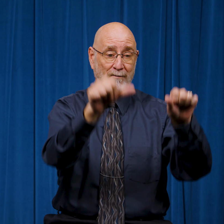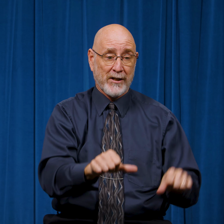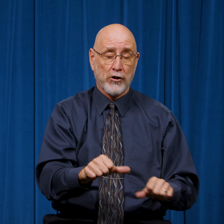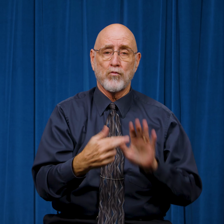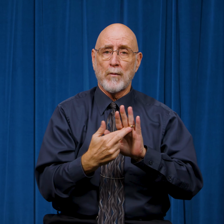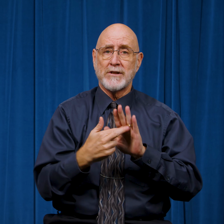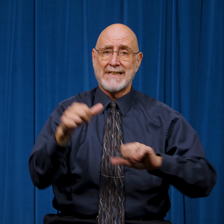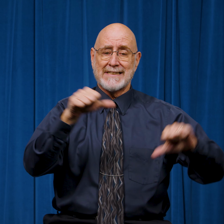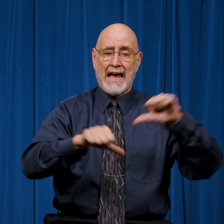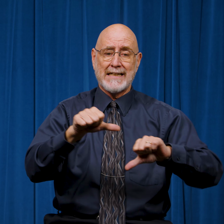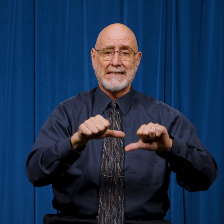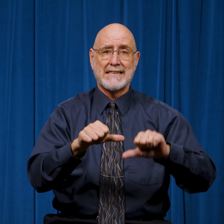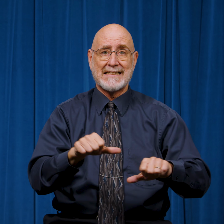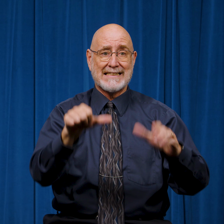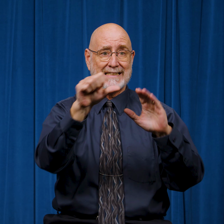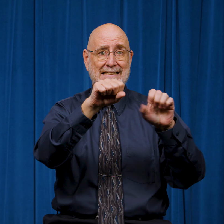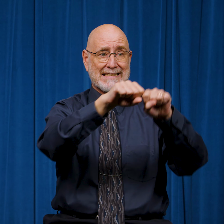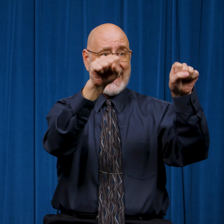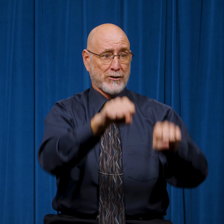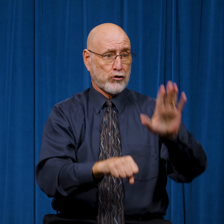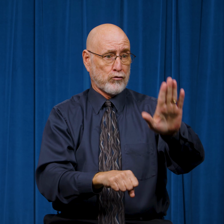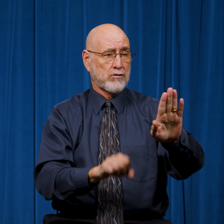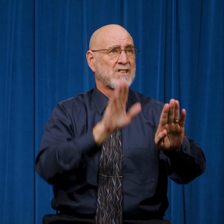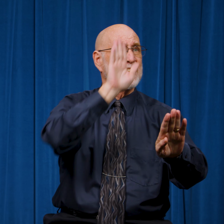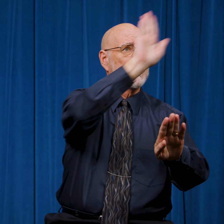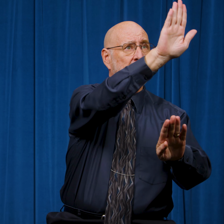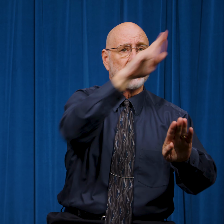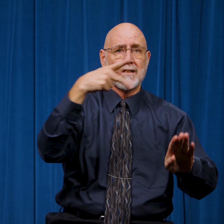above that statue are the words of Psalm 19:1: